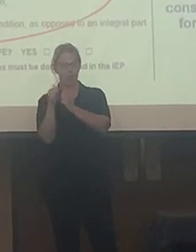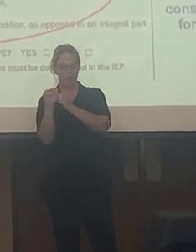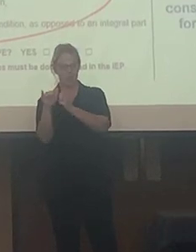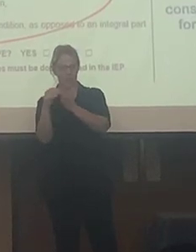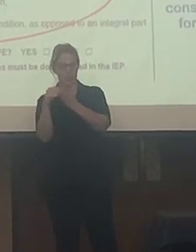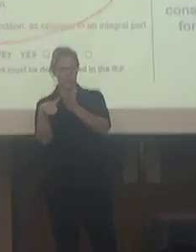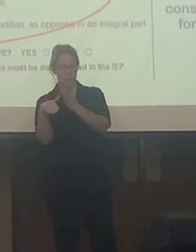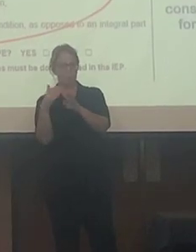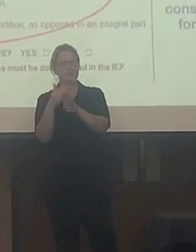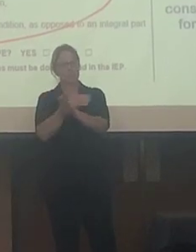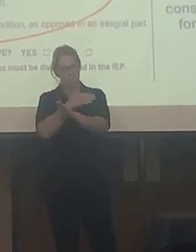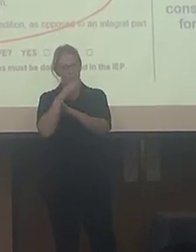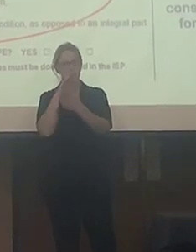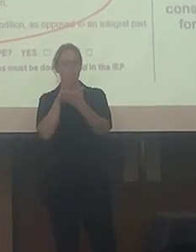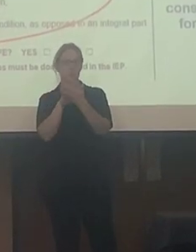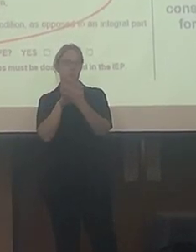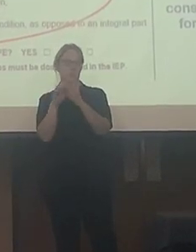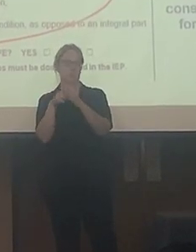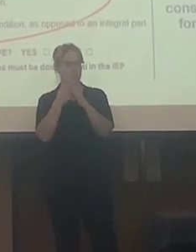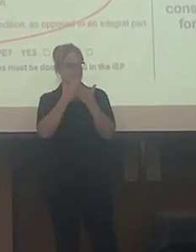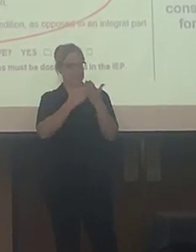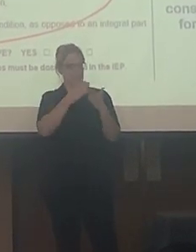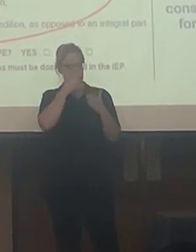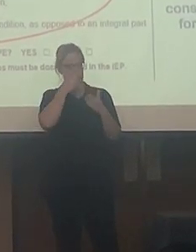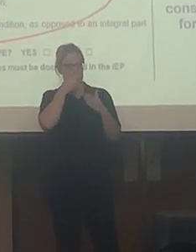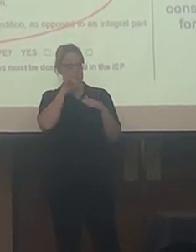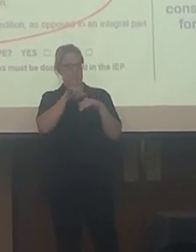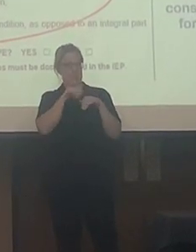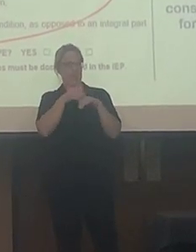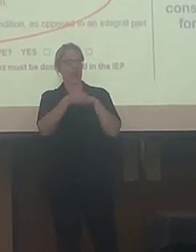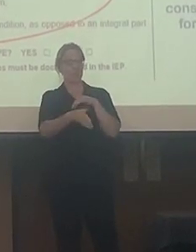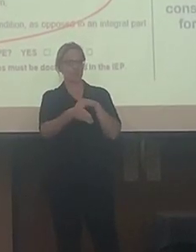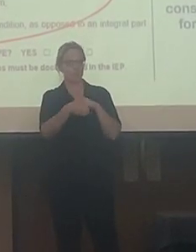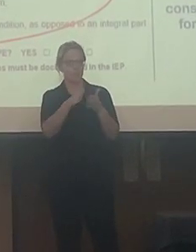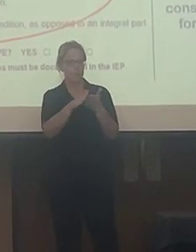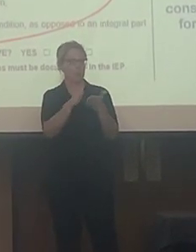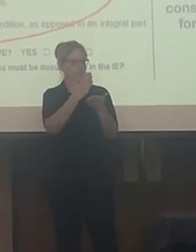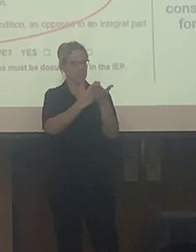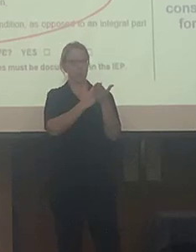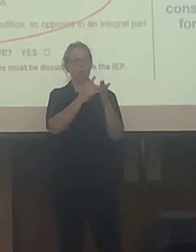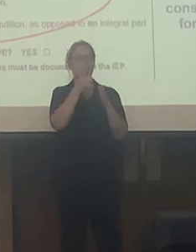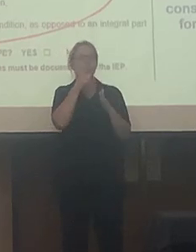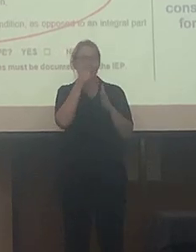starts and some kids stay after school yeah some kids lunch hours some kids and some kids